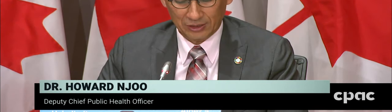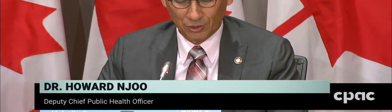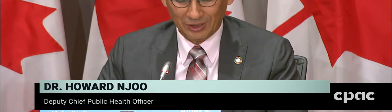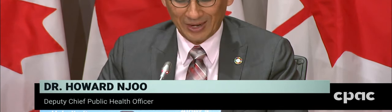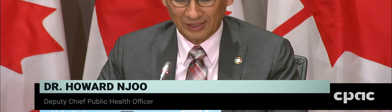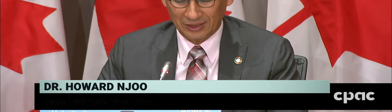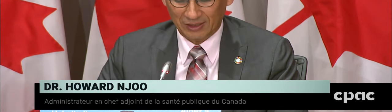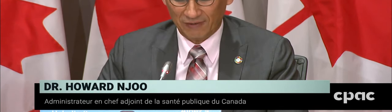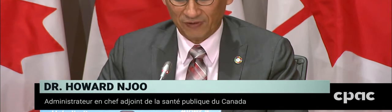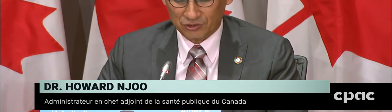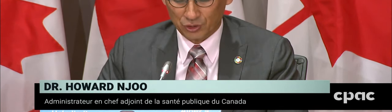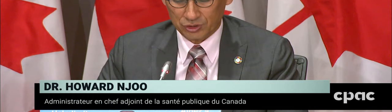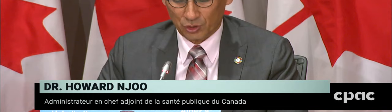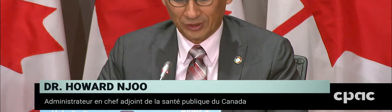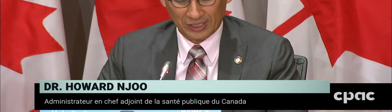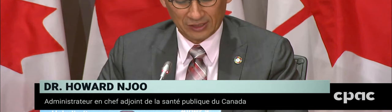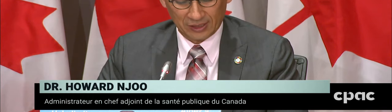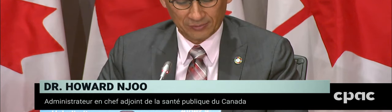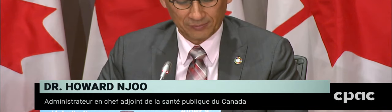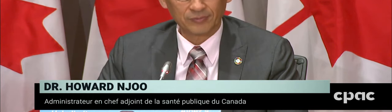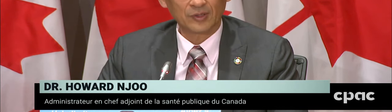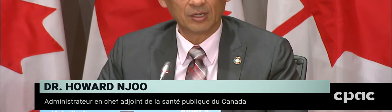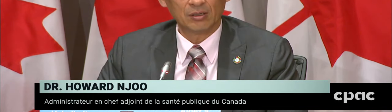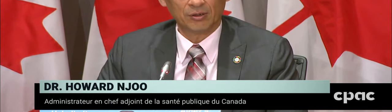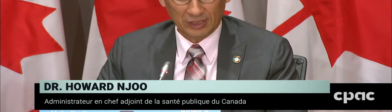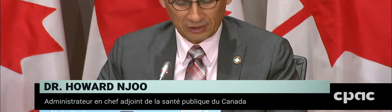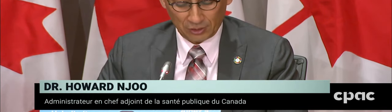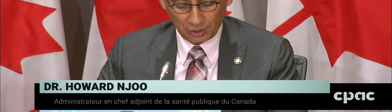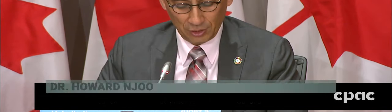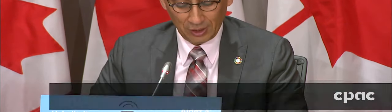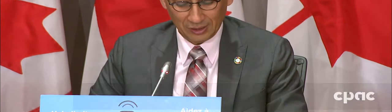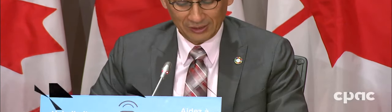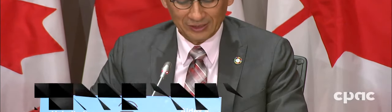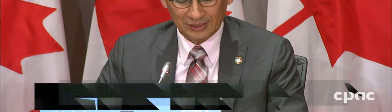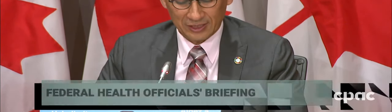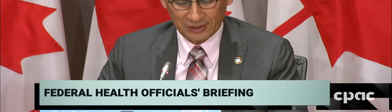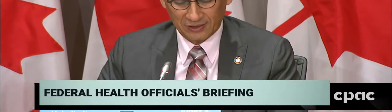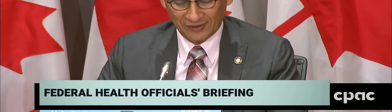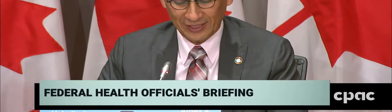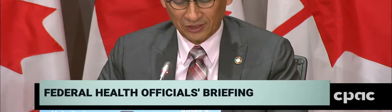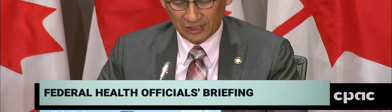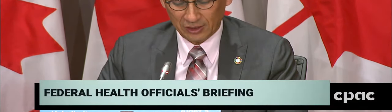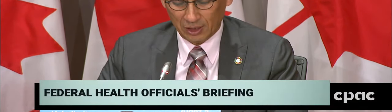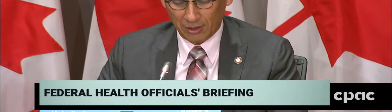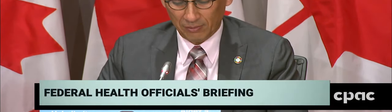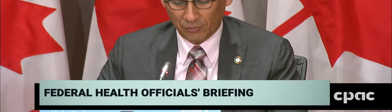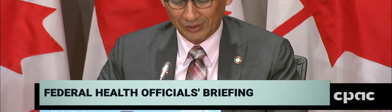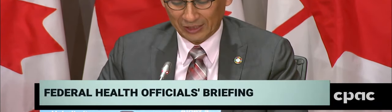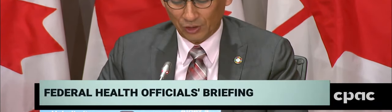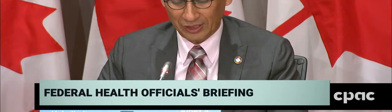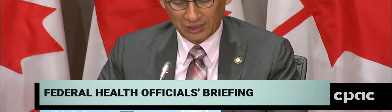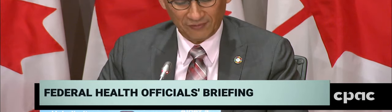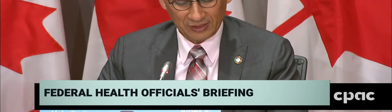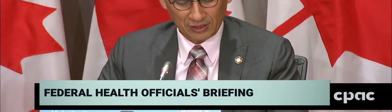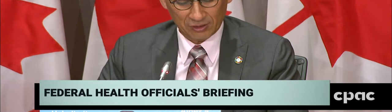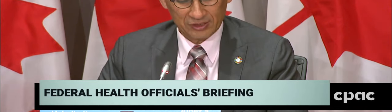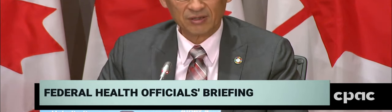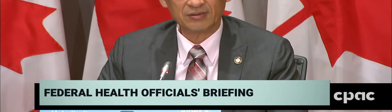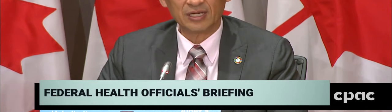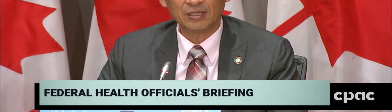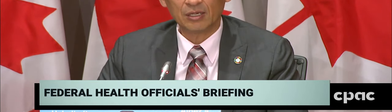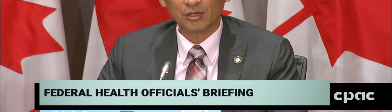ADDRESSING RESIDENTIAL